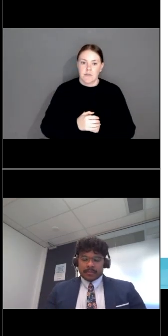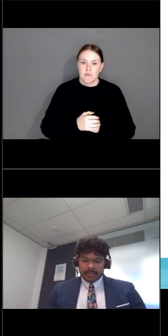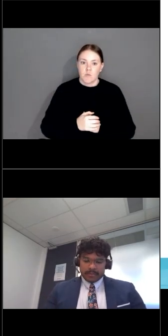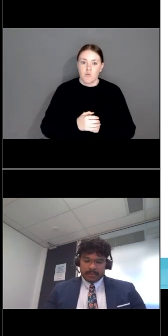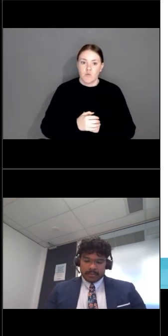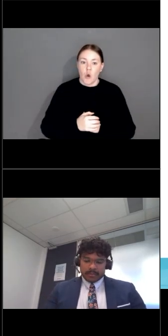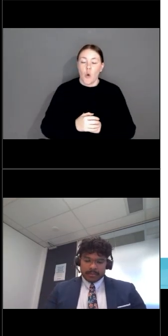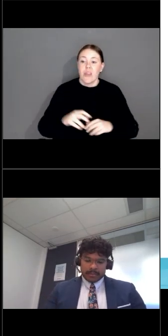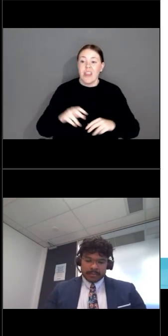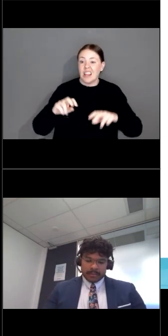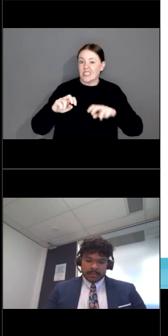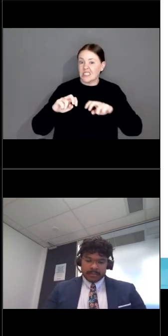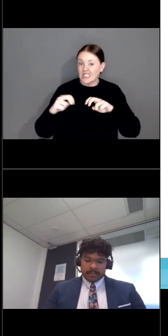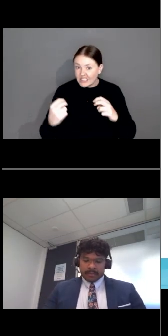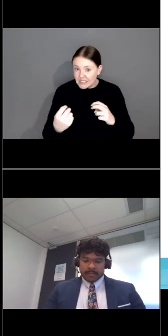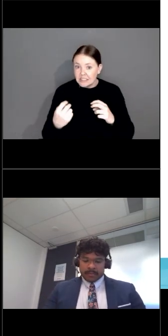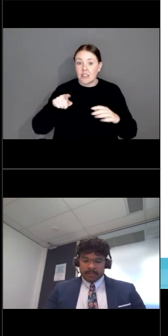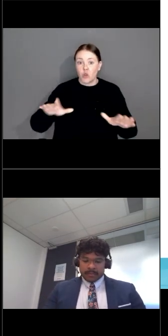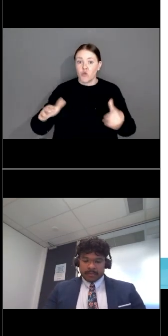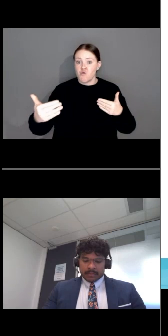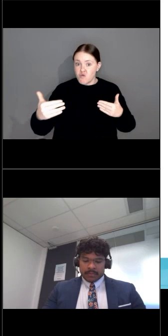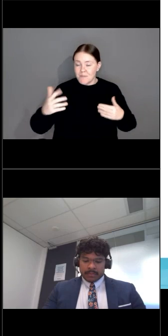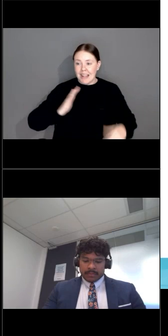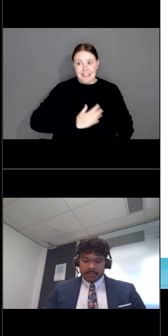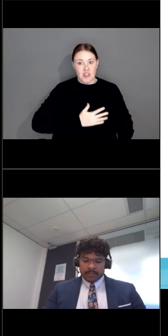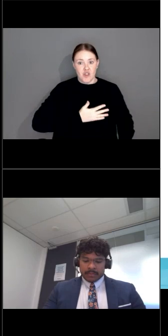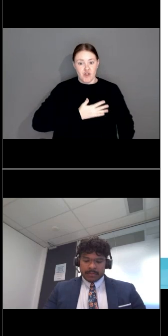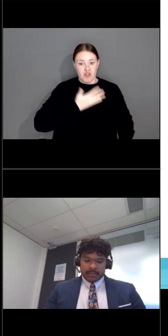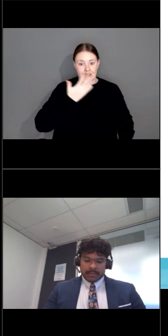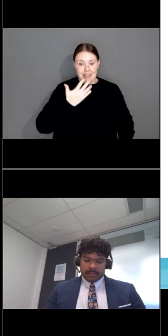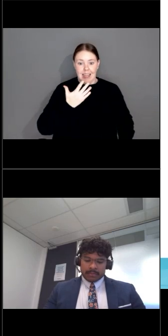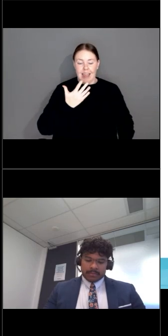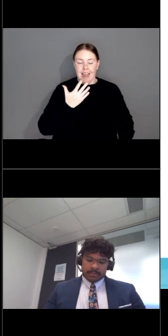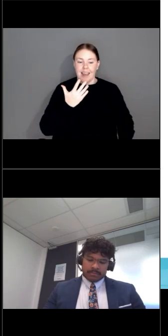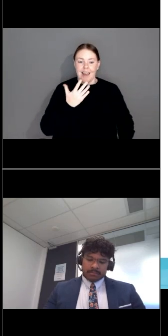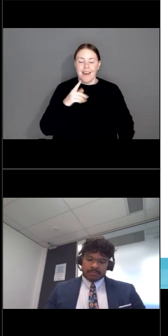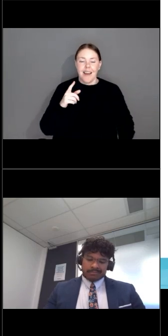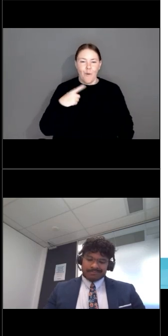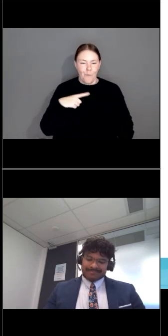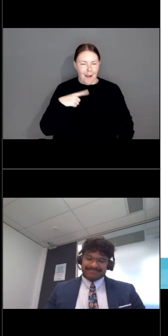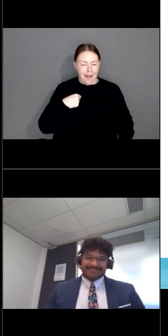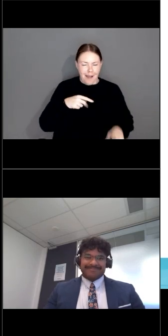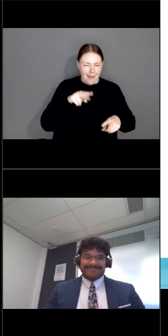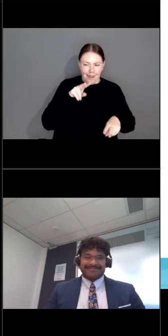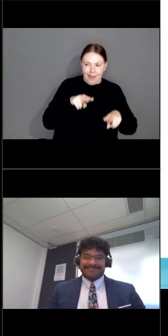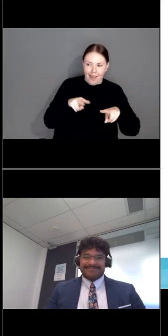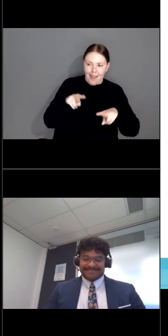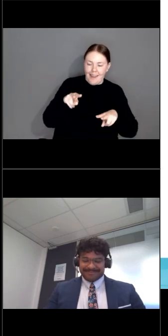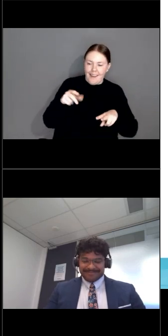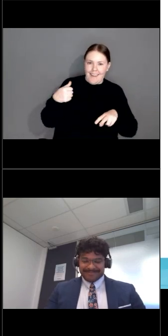because I found they I find people like to play characters when they and they played the character